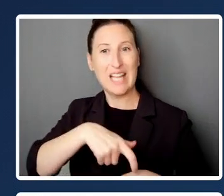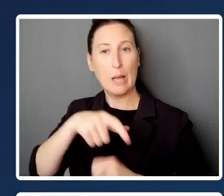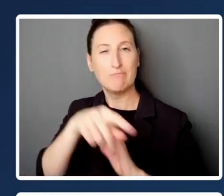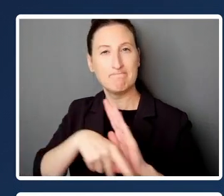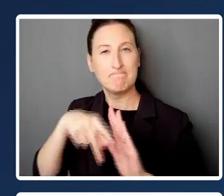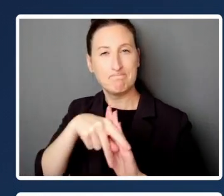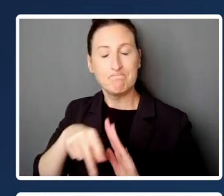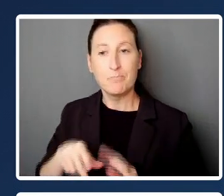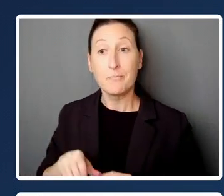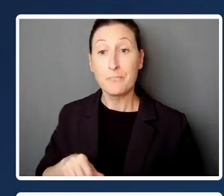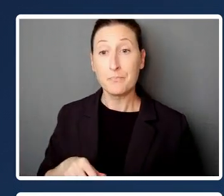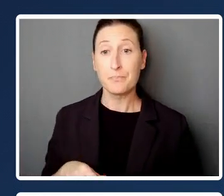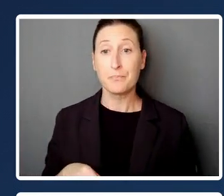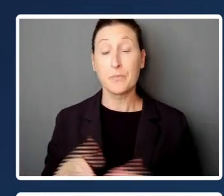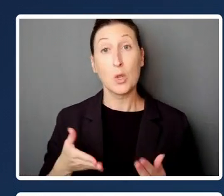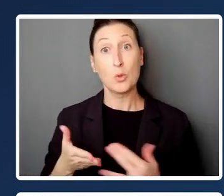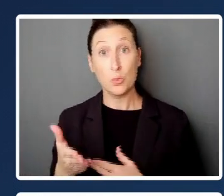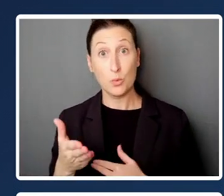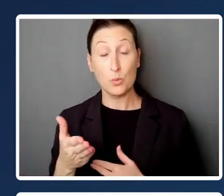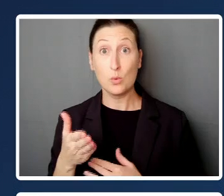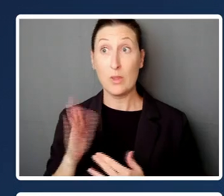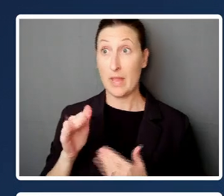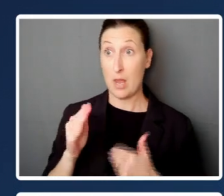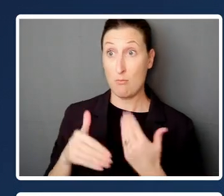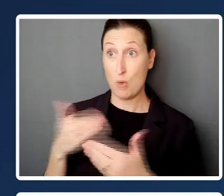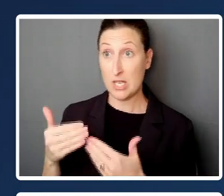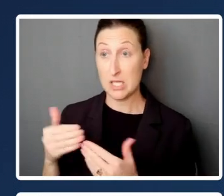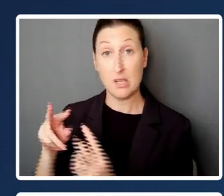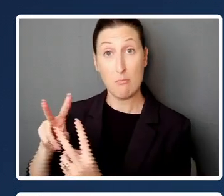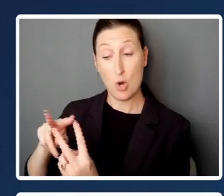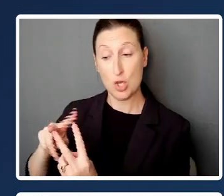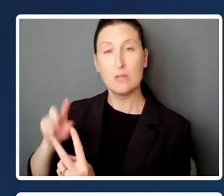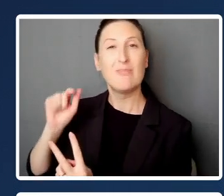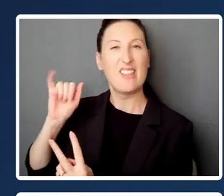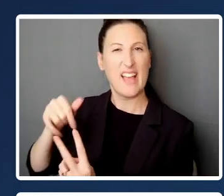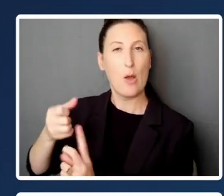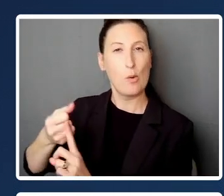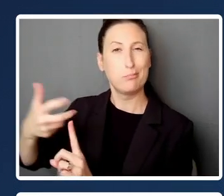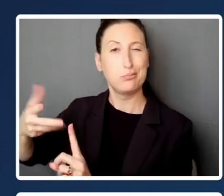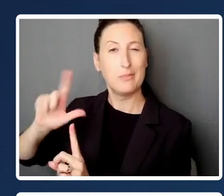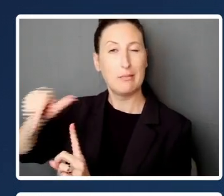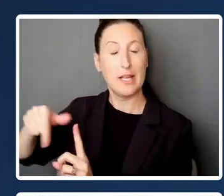the process of partnerships, which we'll get to later, our eight high school students got to be